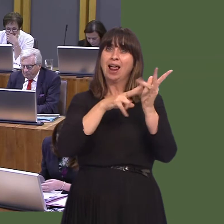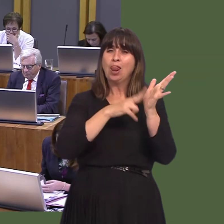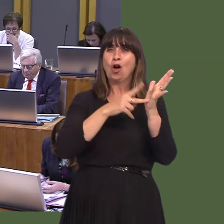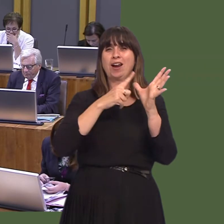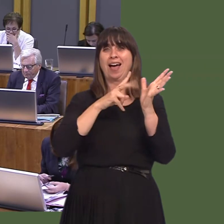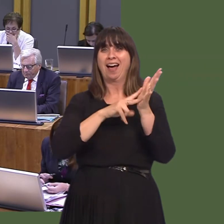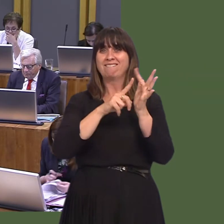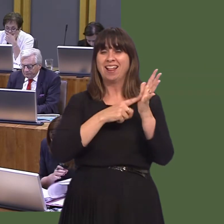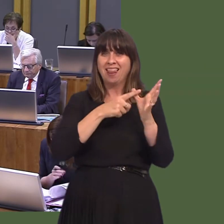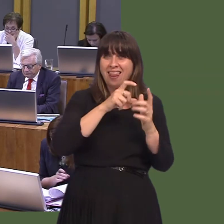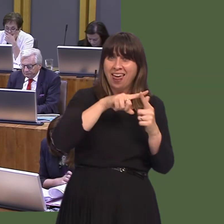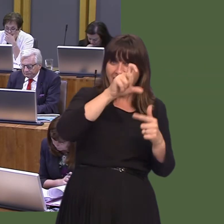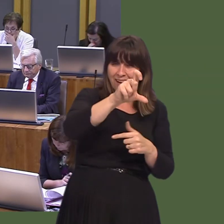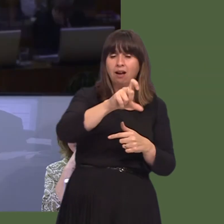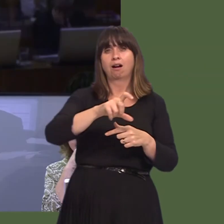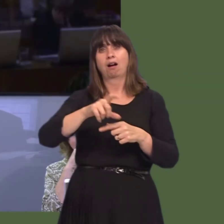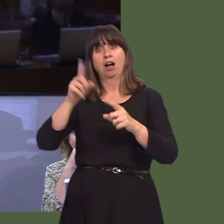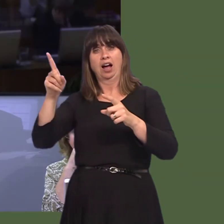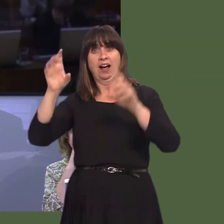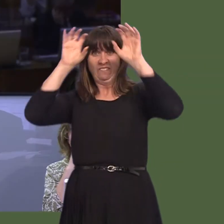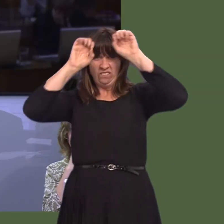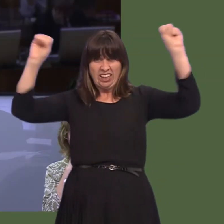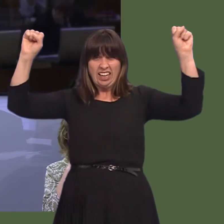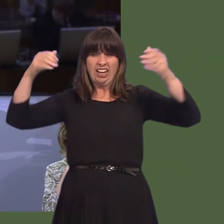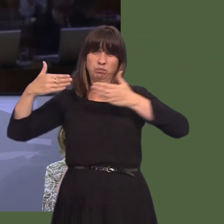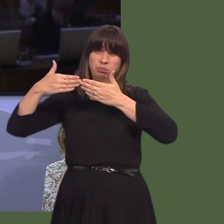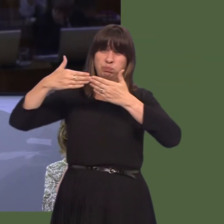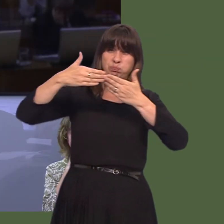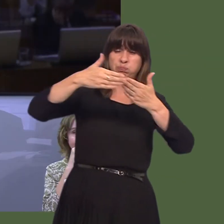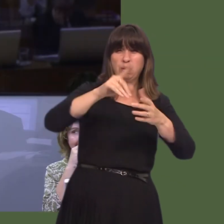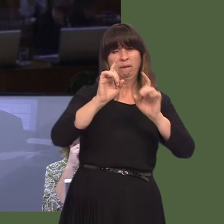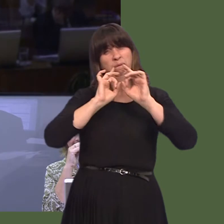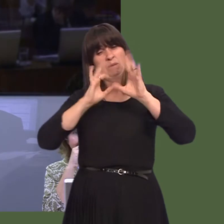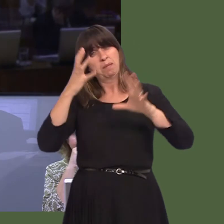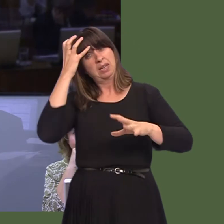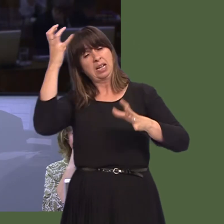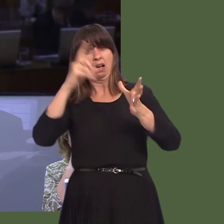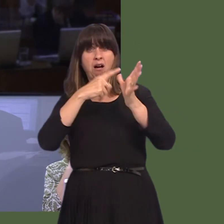of it was occupied by the Vikings for two centuries, having a massive impact on local